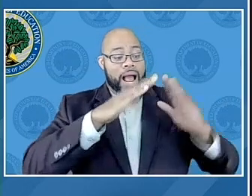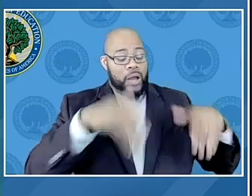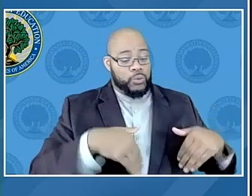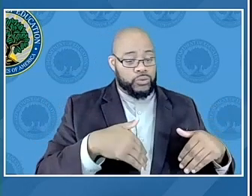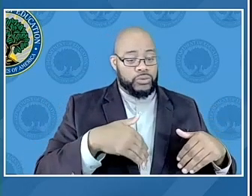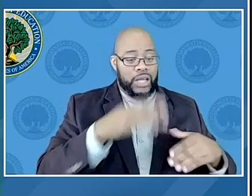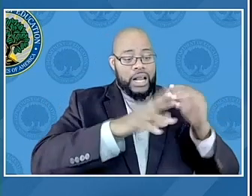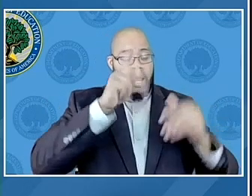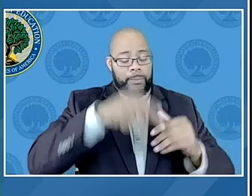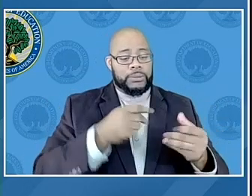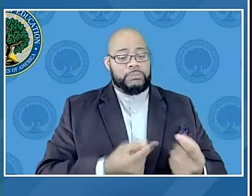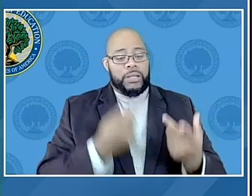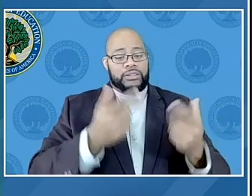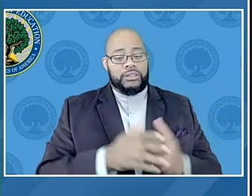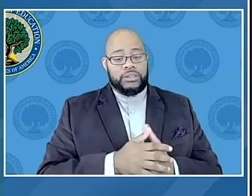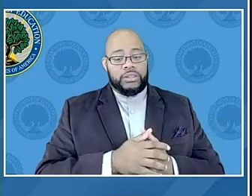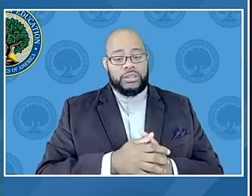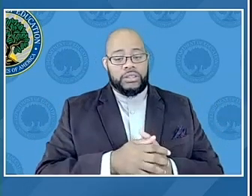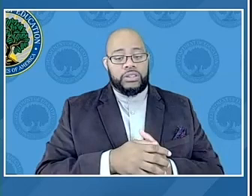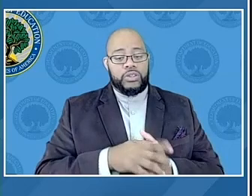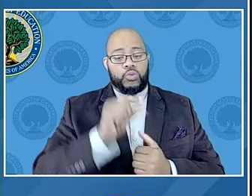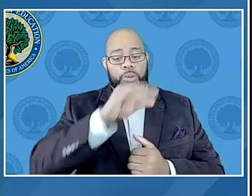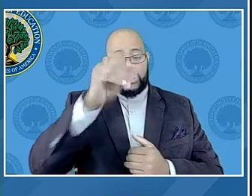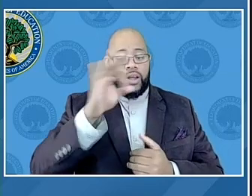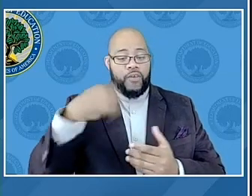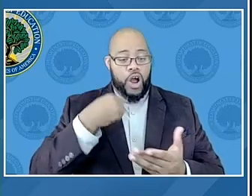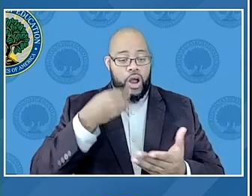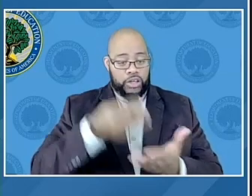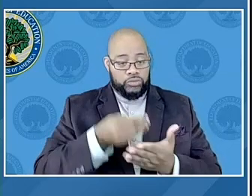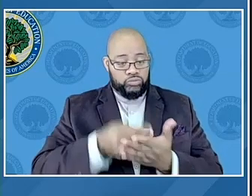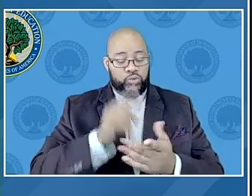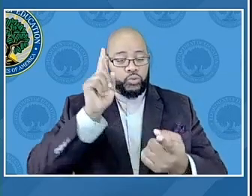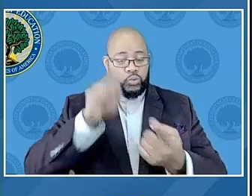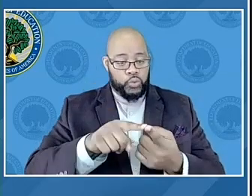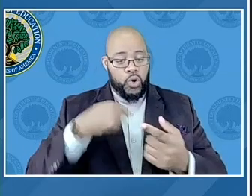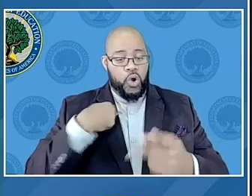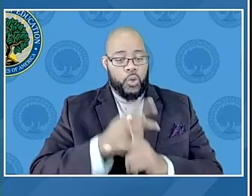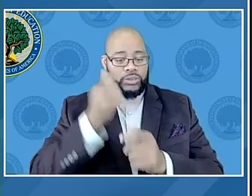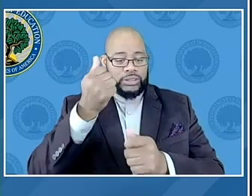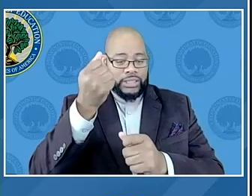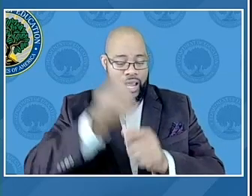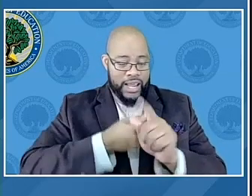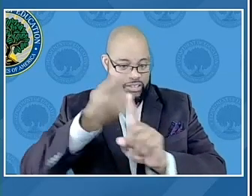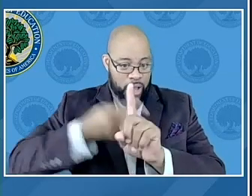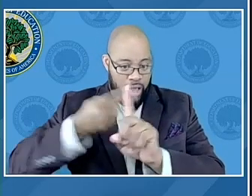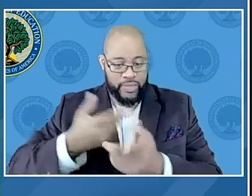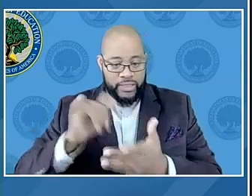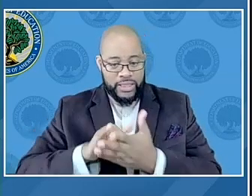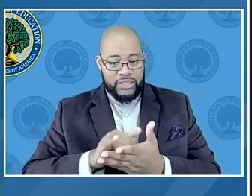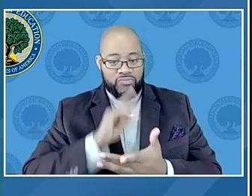discretionary income towards our loans every month, which amounts in essentially a double our bills. Right?